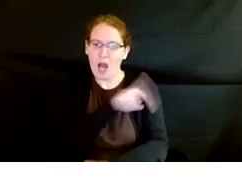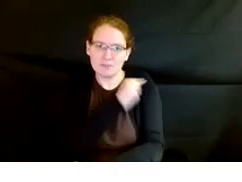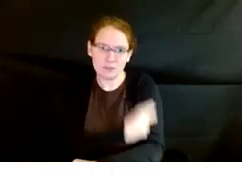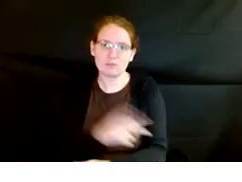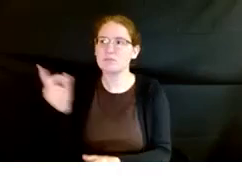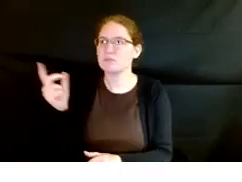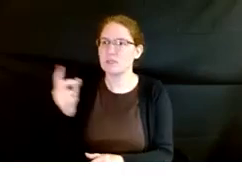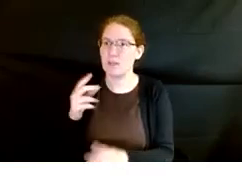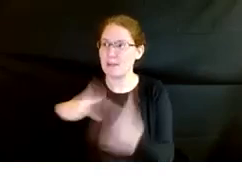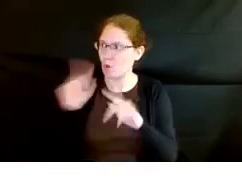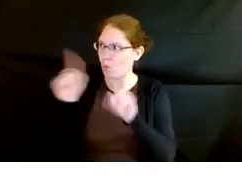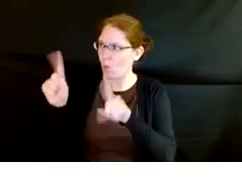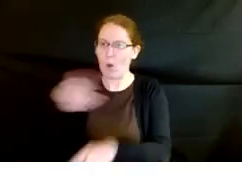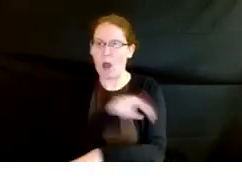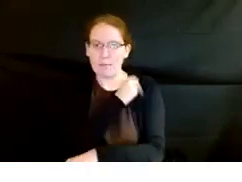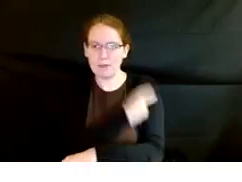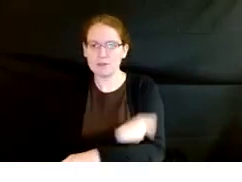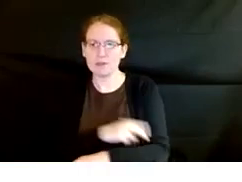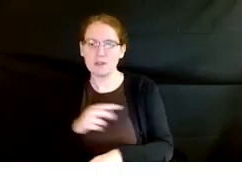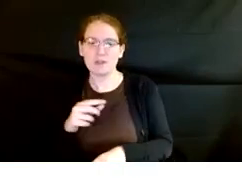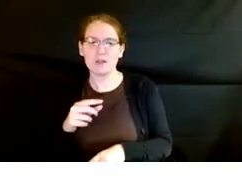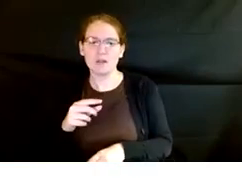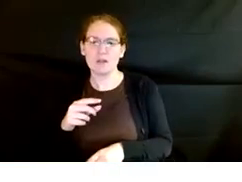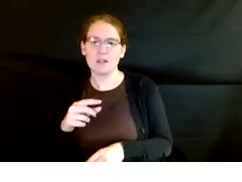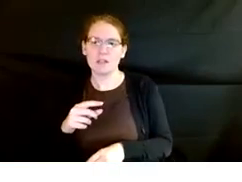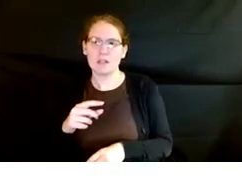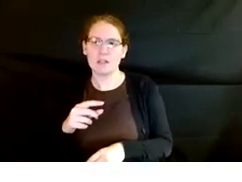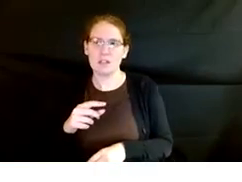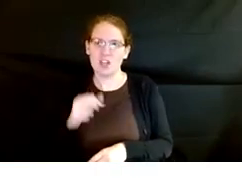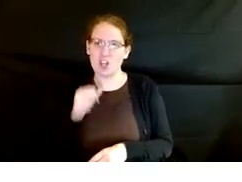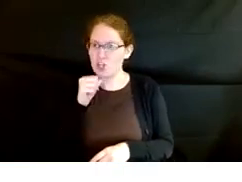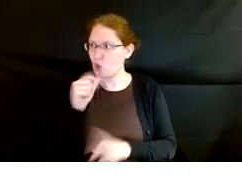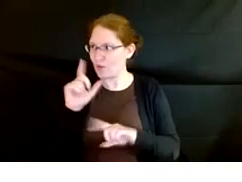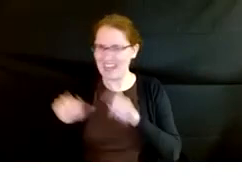who were going to hospitals uh that you know they weren't going to allow the visitors as Brian said